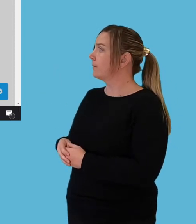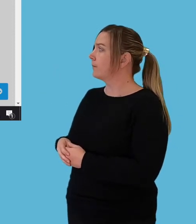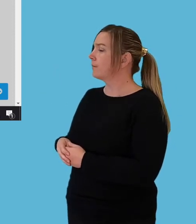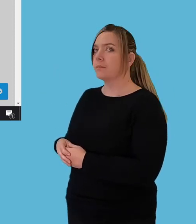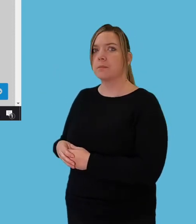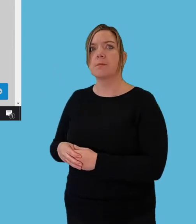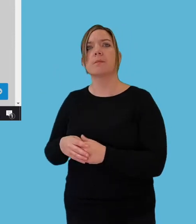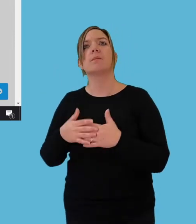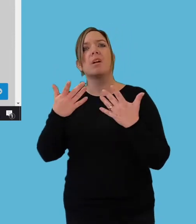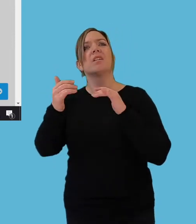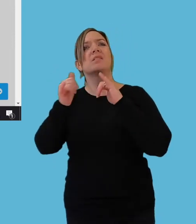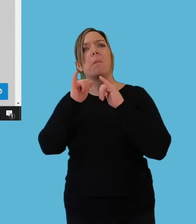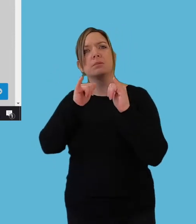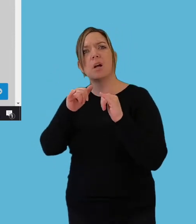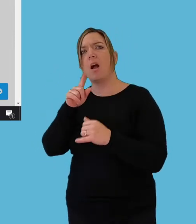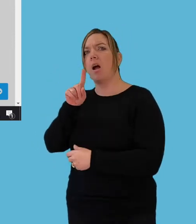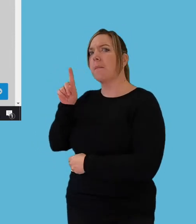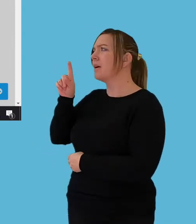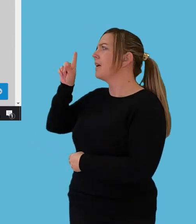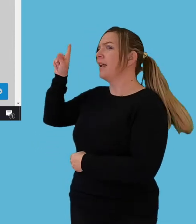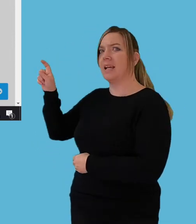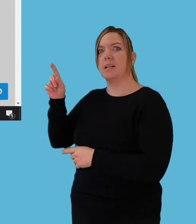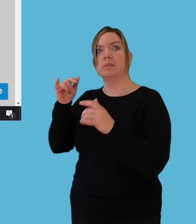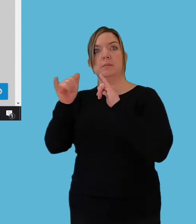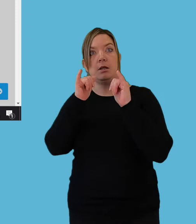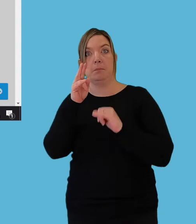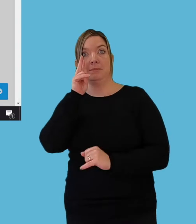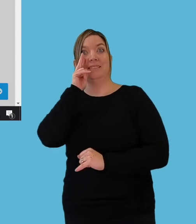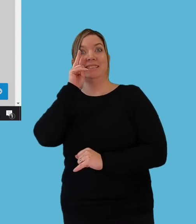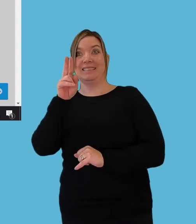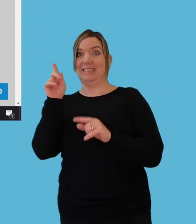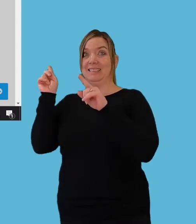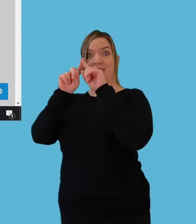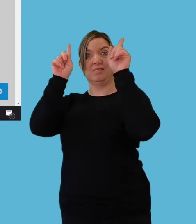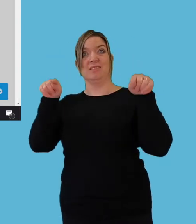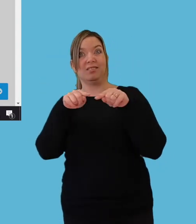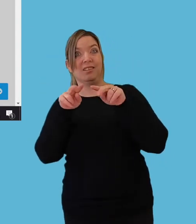I sometimes find that when I go on to the Moodle at first, I can sometimes see almost like a square